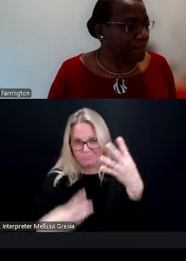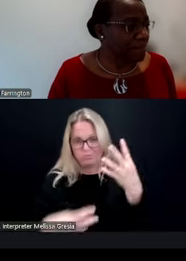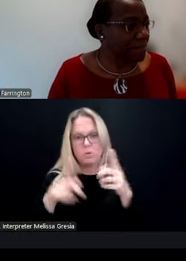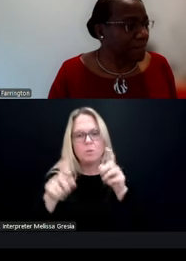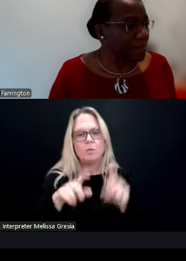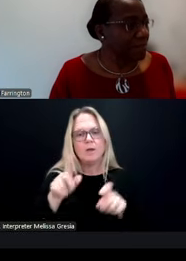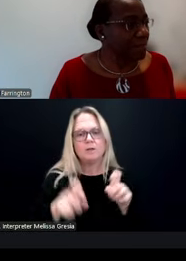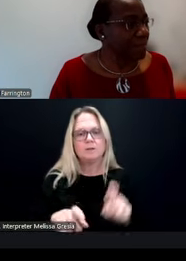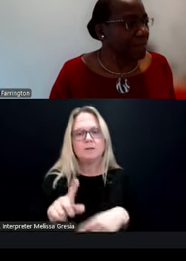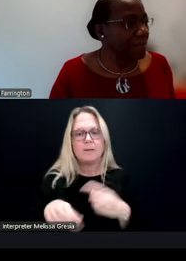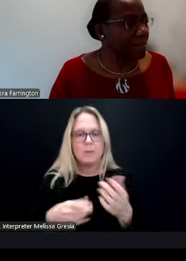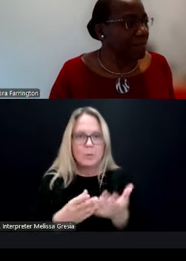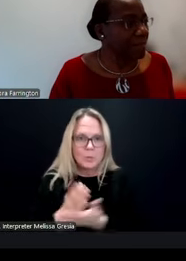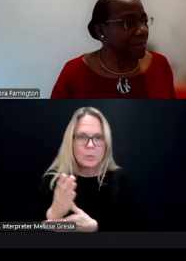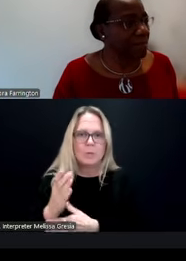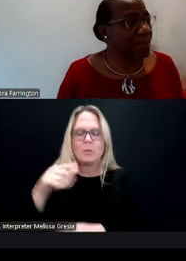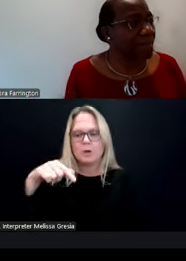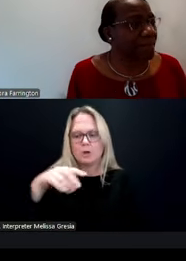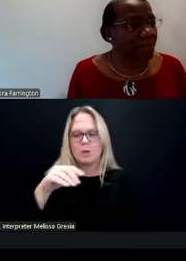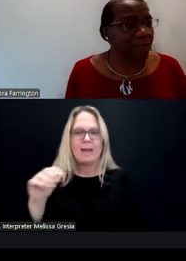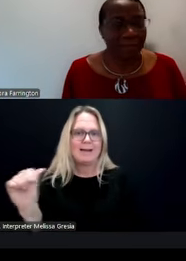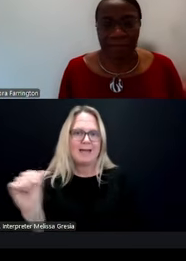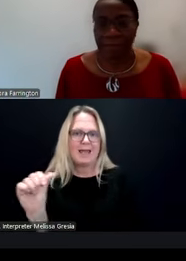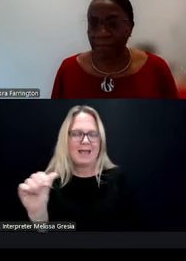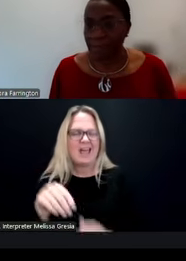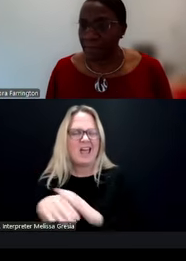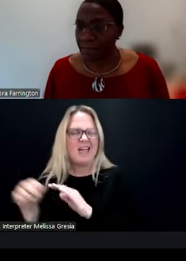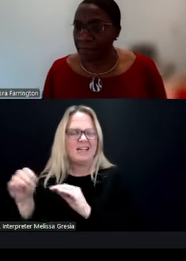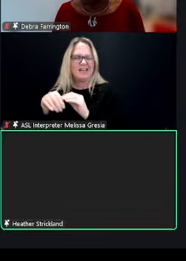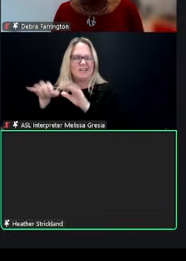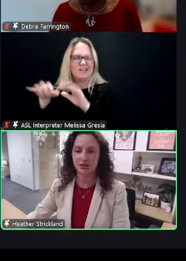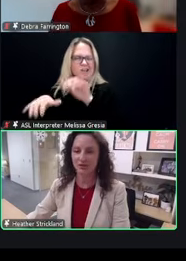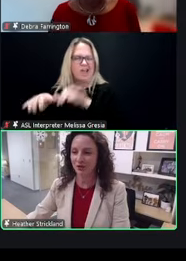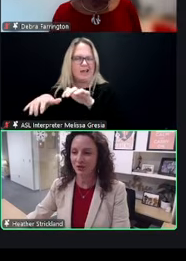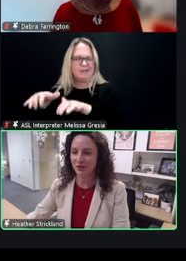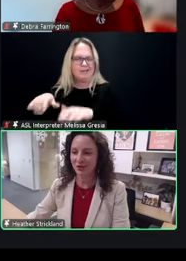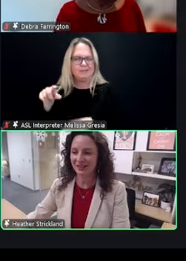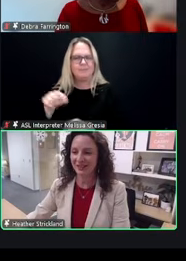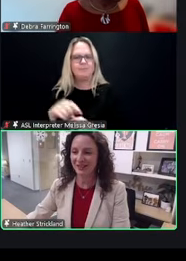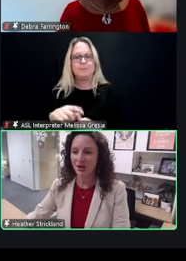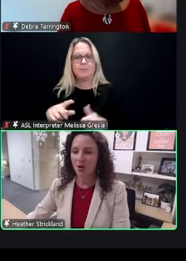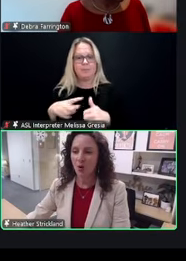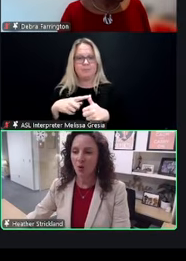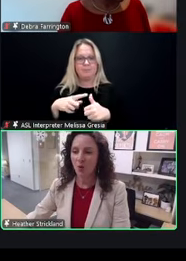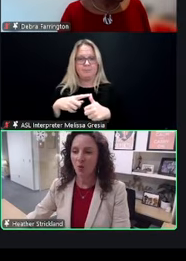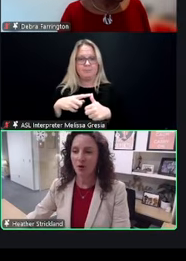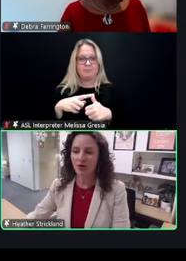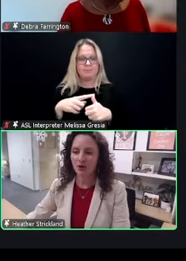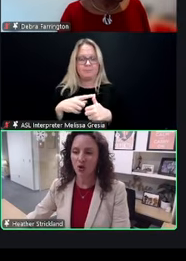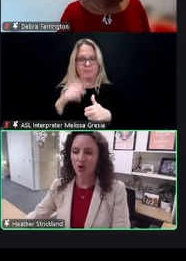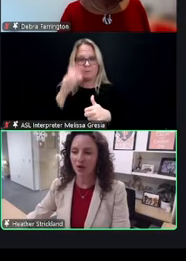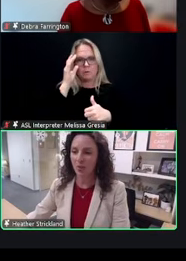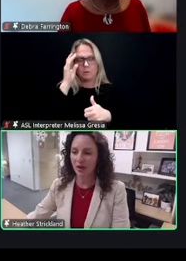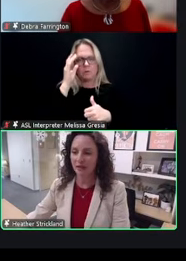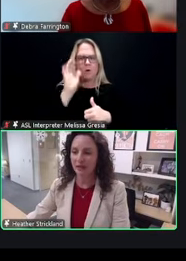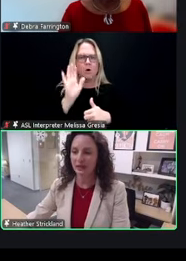in through the Q&A portion and in the chat. Uh the first one, what are your quick wins